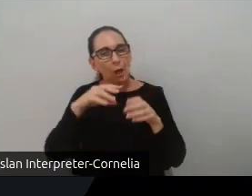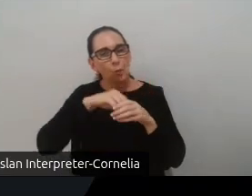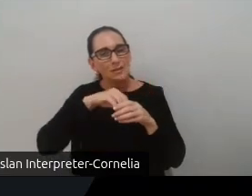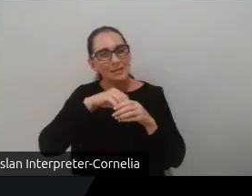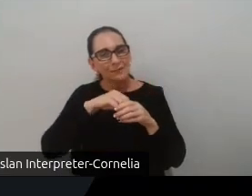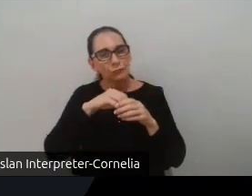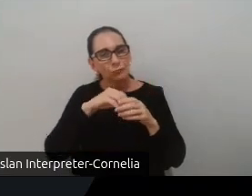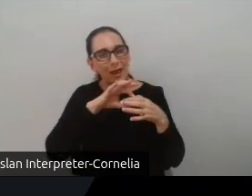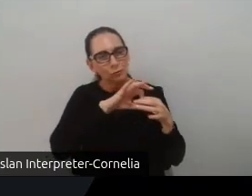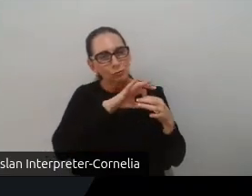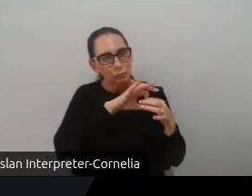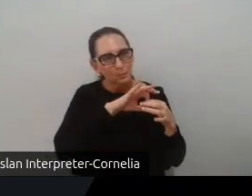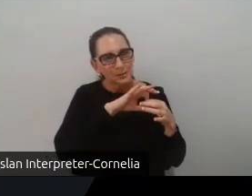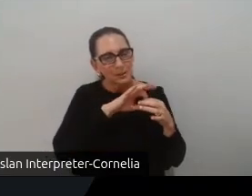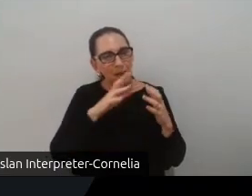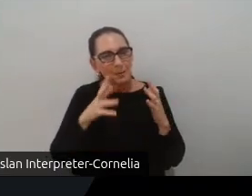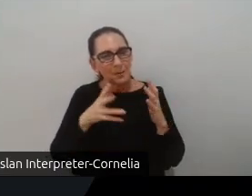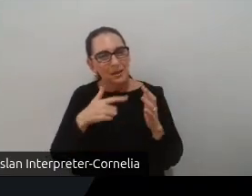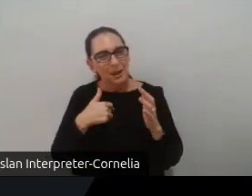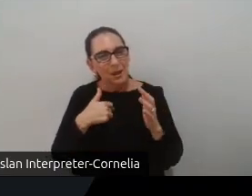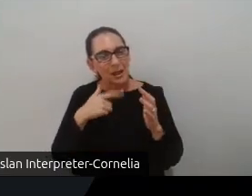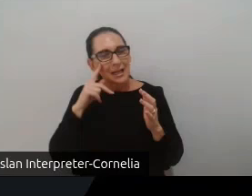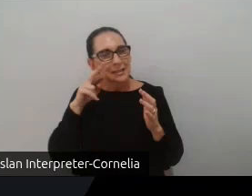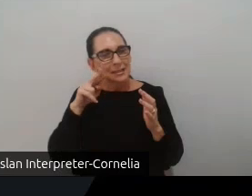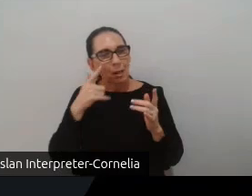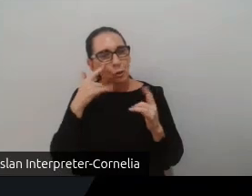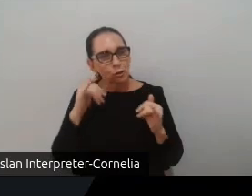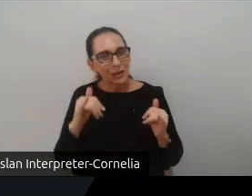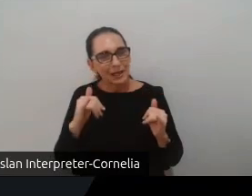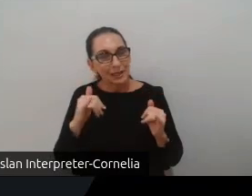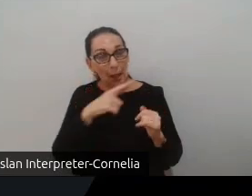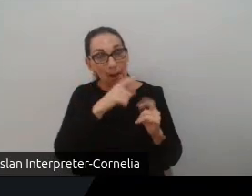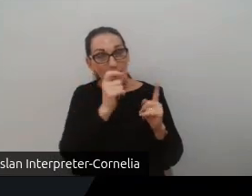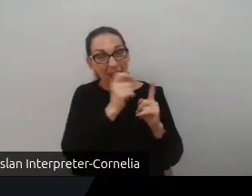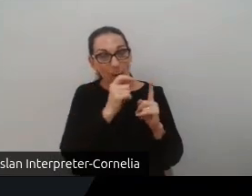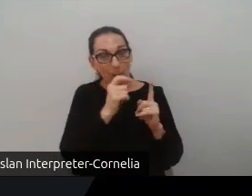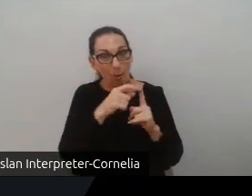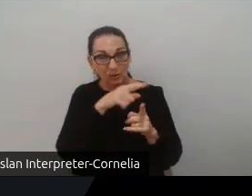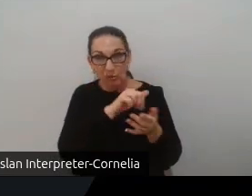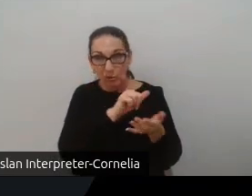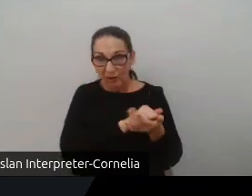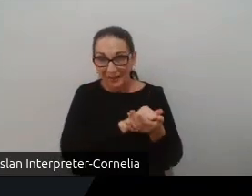to make sure that the uh PowerPoint that was uploaded was the correct one. If not